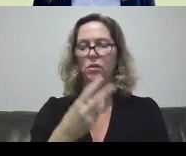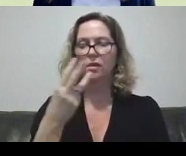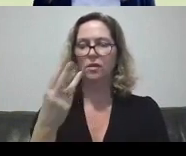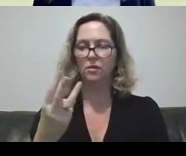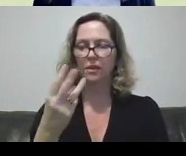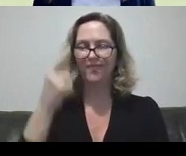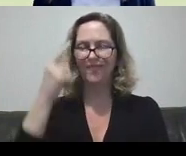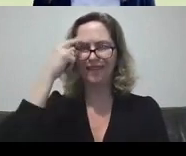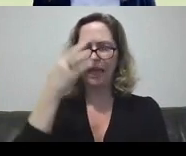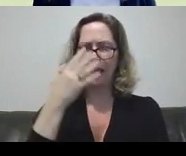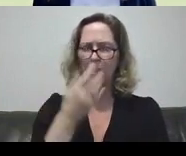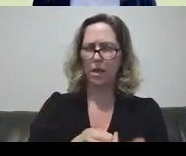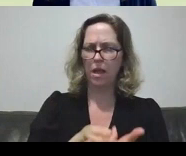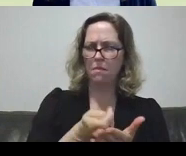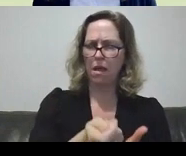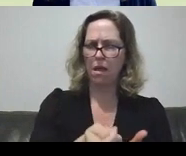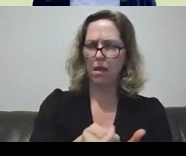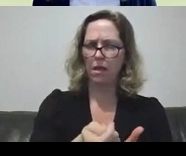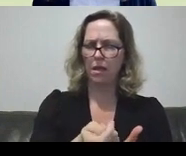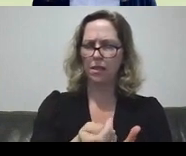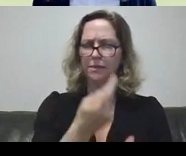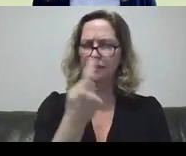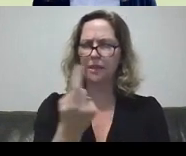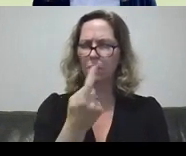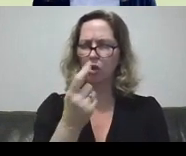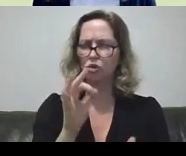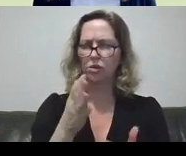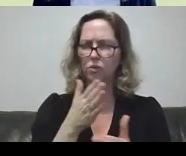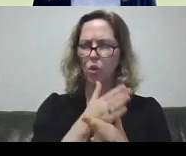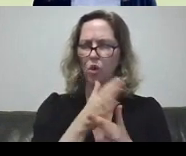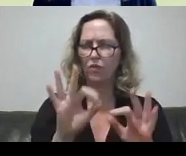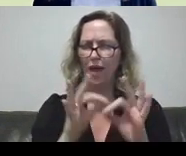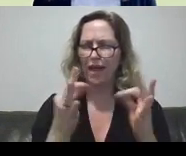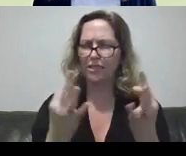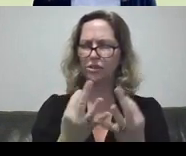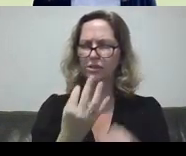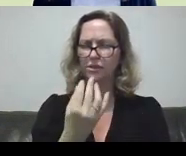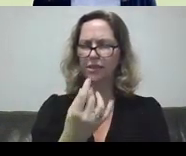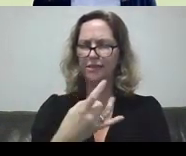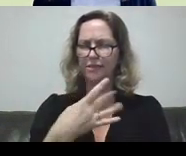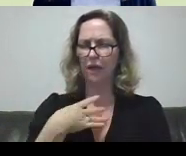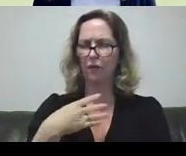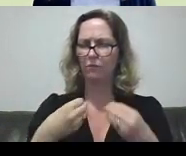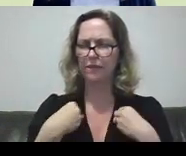contractor but some independent contractors are pressuring